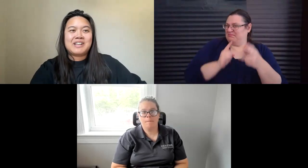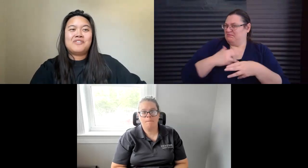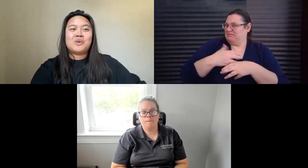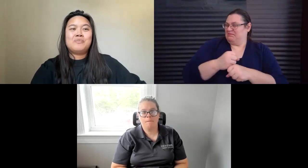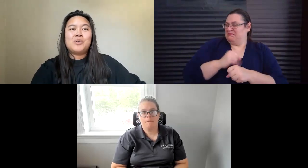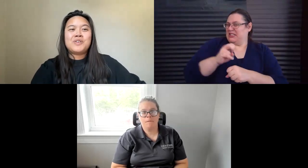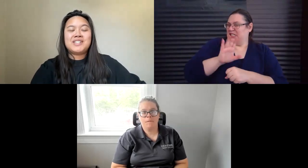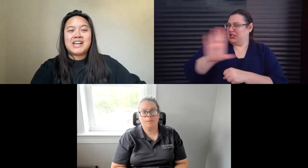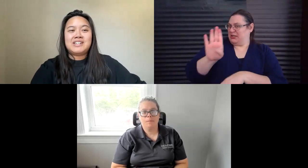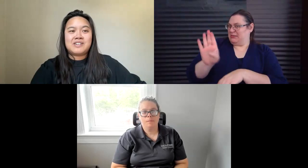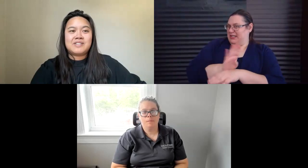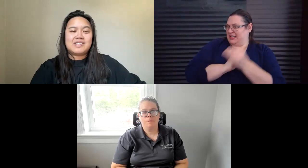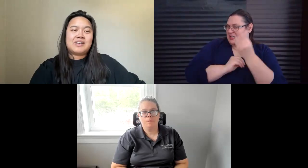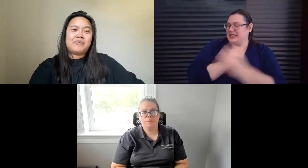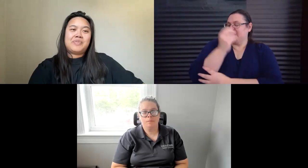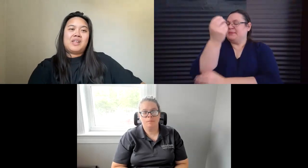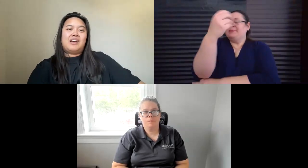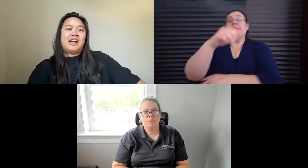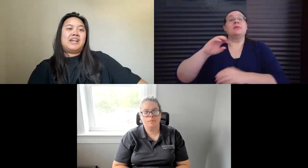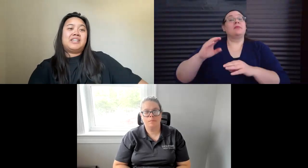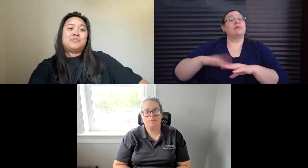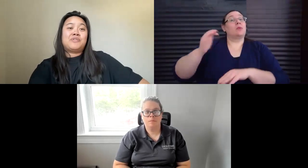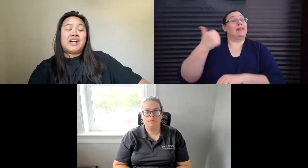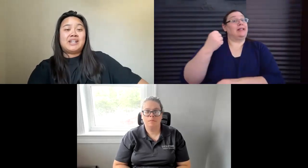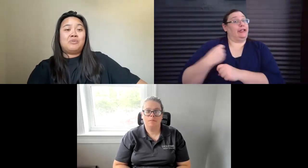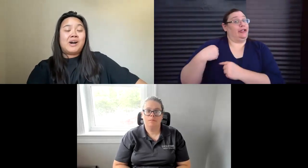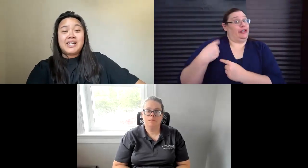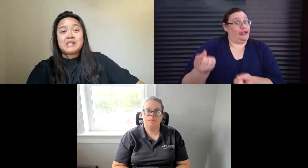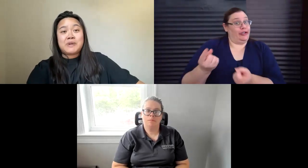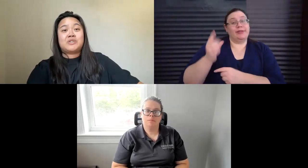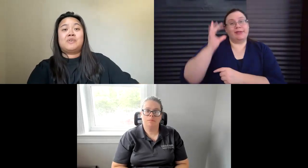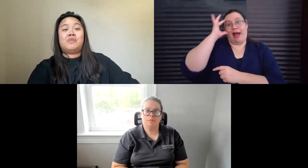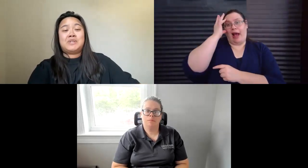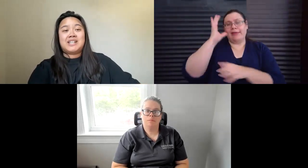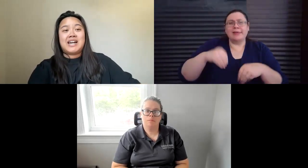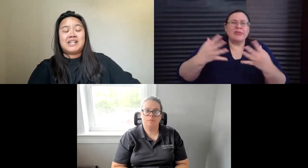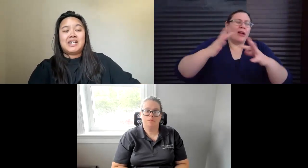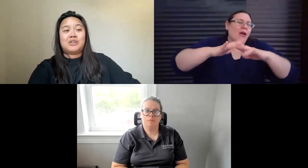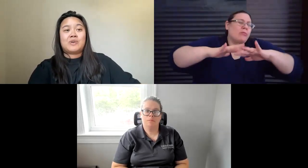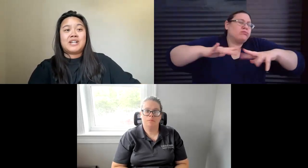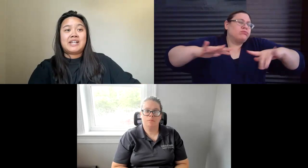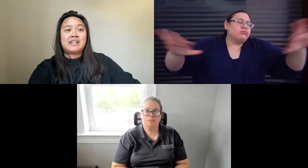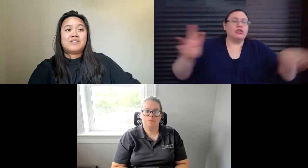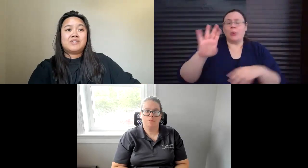For more than ten years Eyeth has provided a wide spectrum of web design and creative